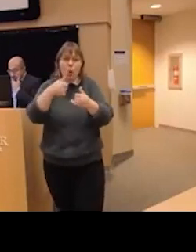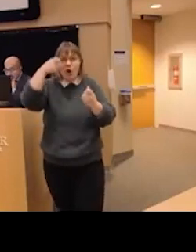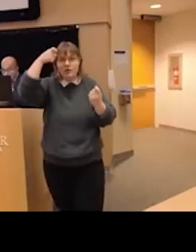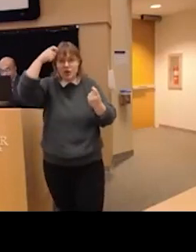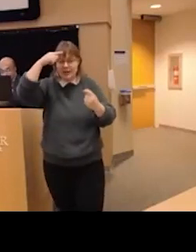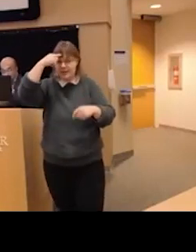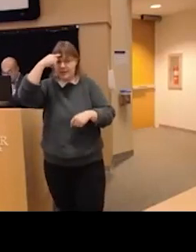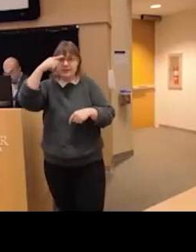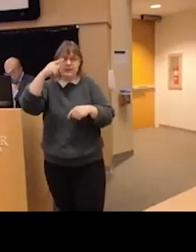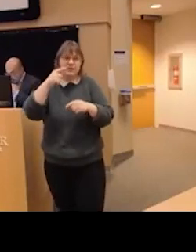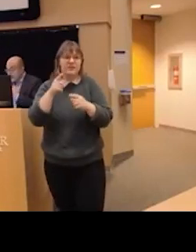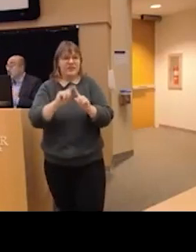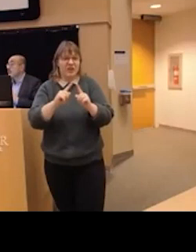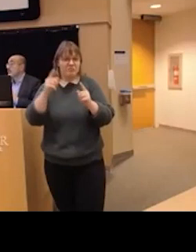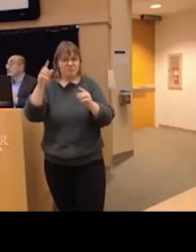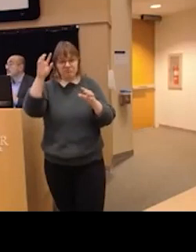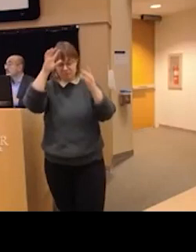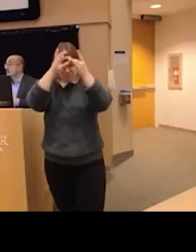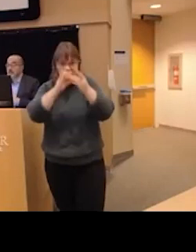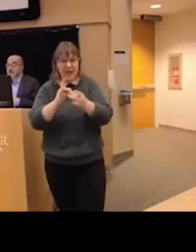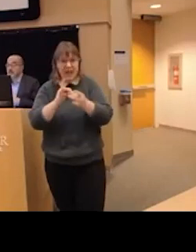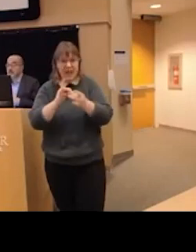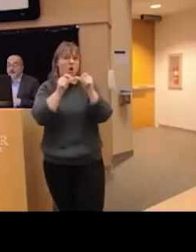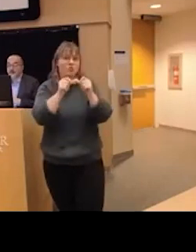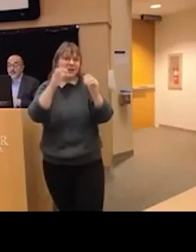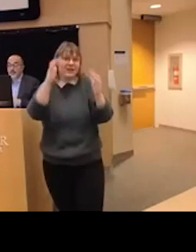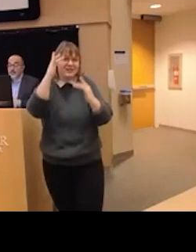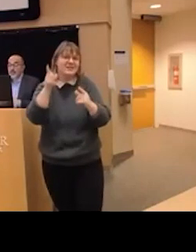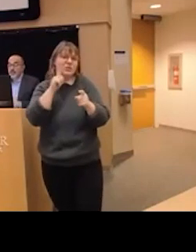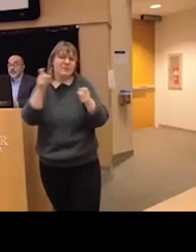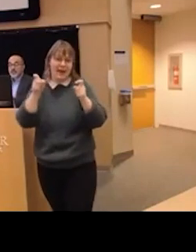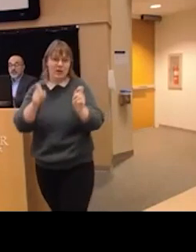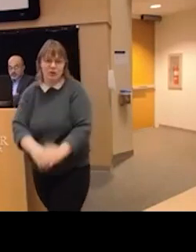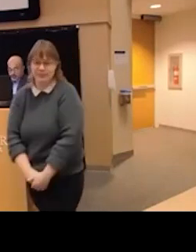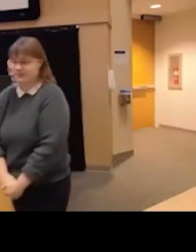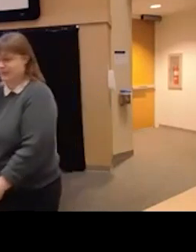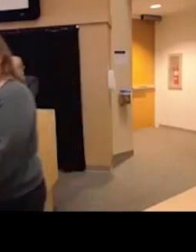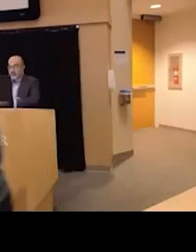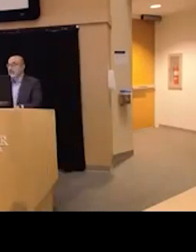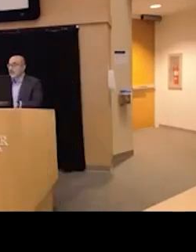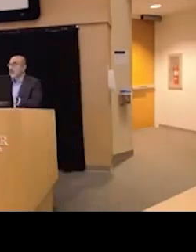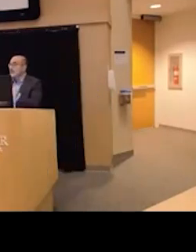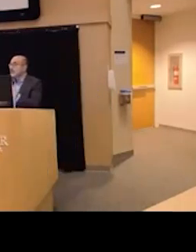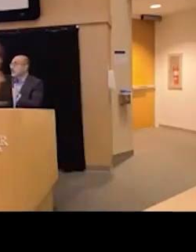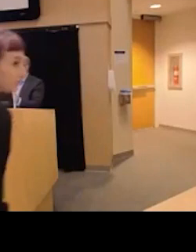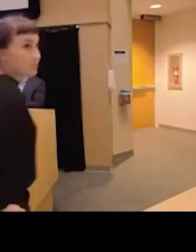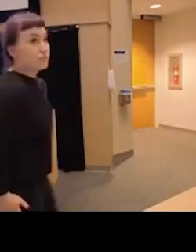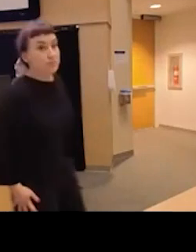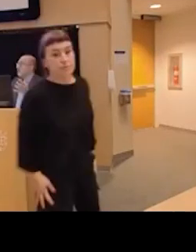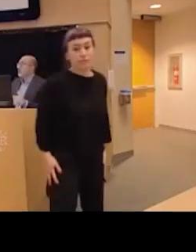and affective circuits and both are also chronic diseases that need to be managed another kind of important concept here and I know I'm going through things kind of quickly because I want